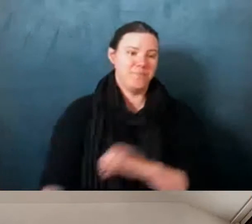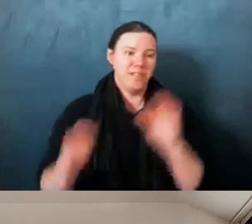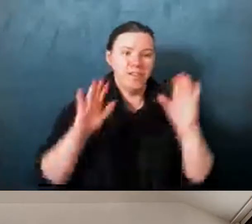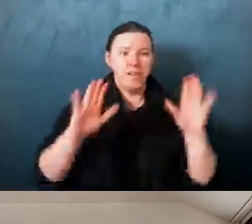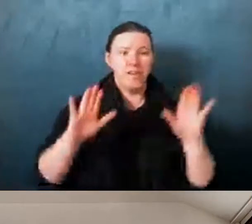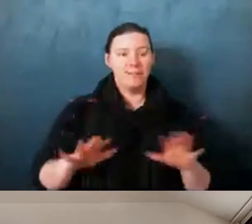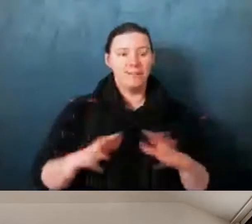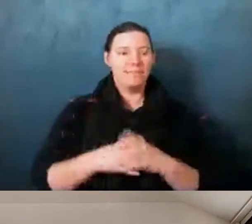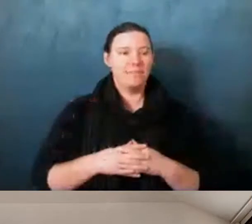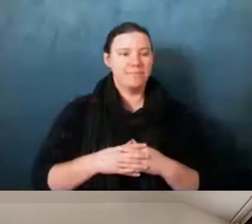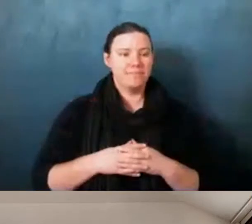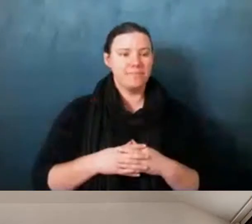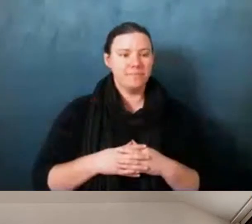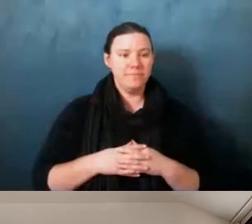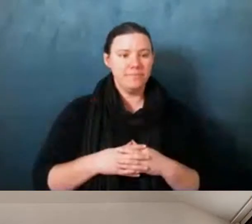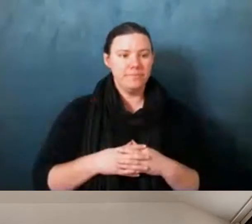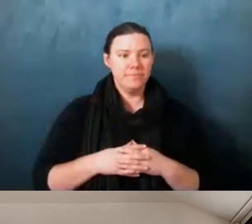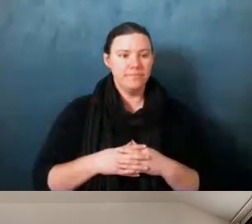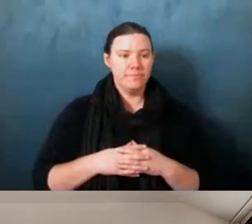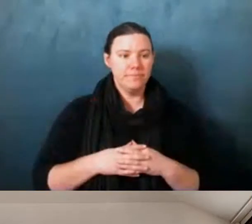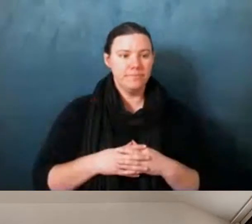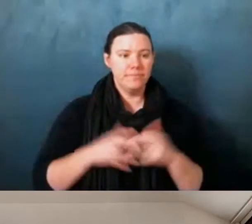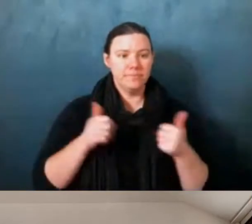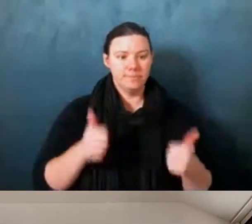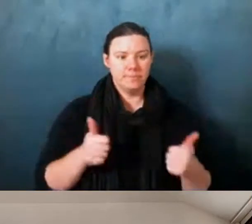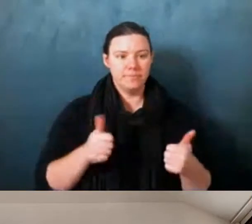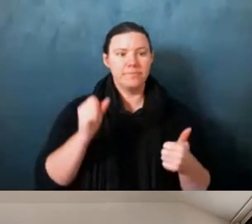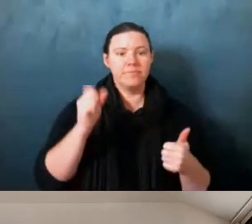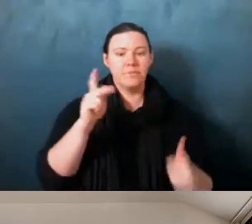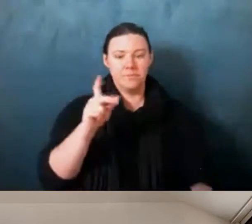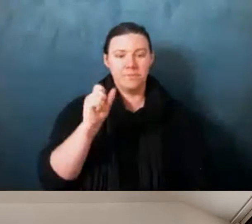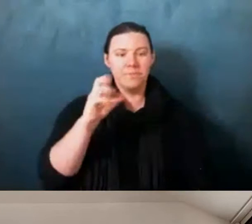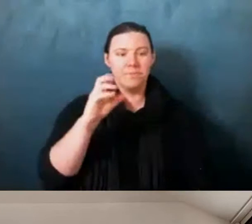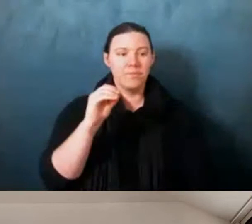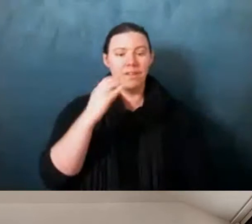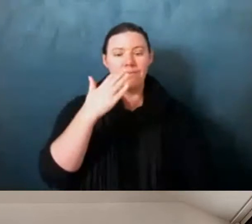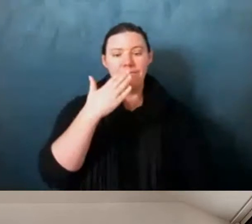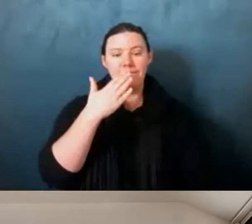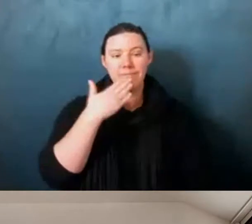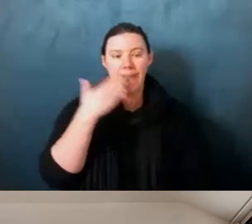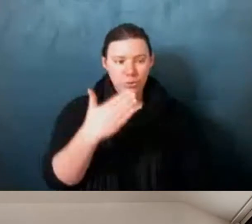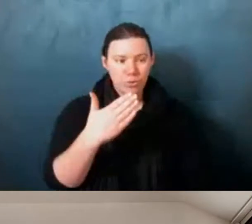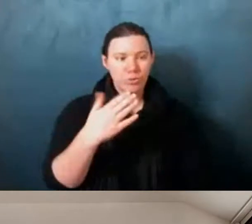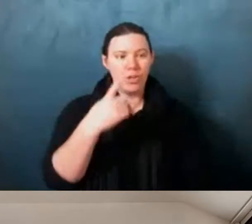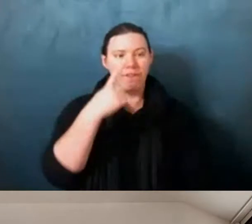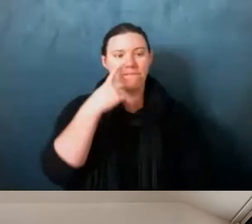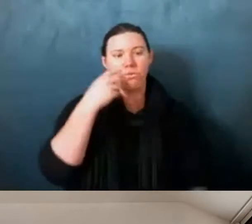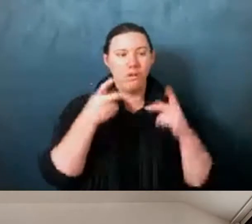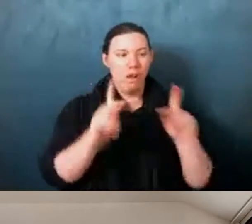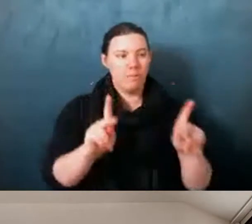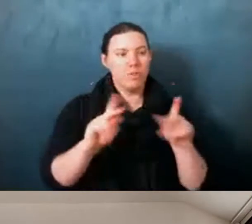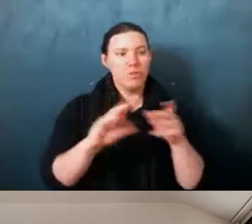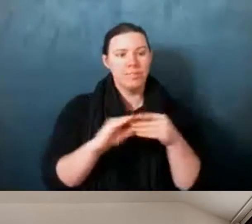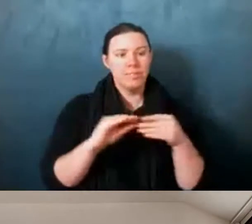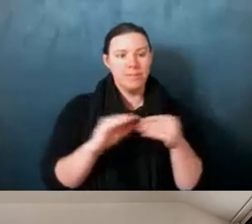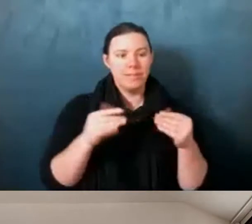So thank you very much for this opportunity to speak. And I'd like to acknowledge the people